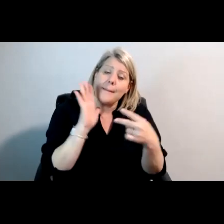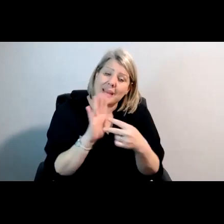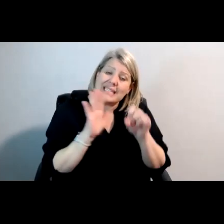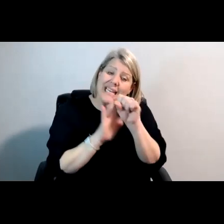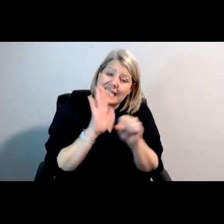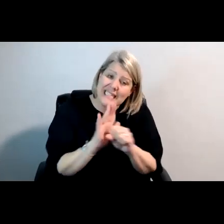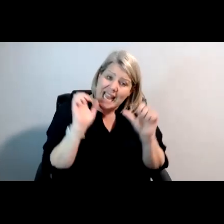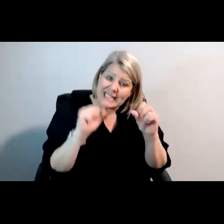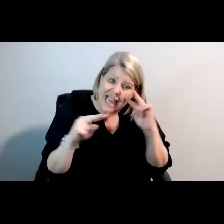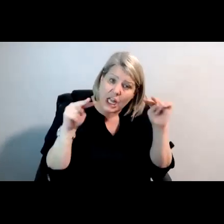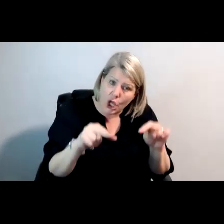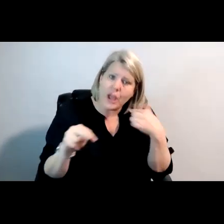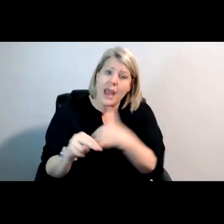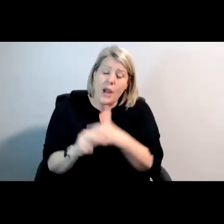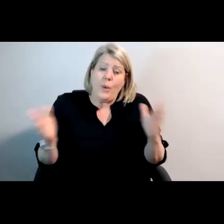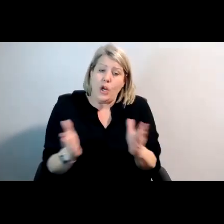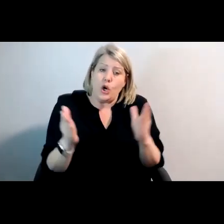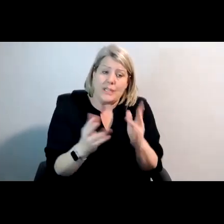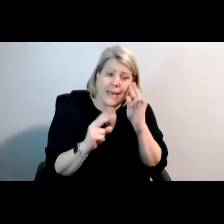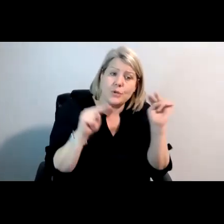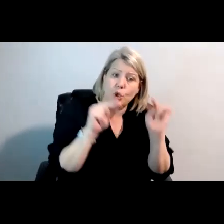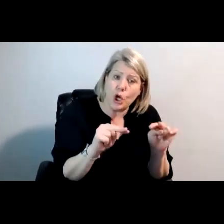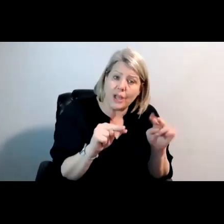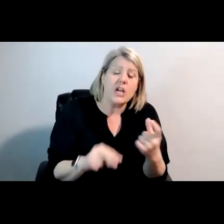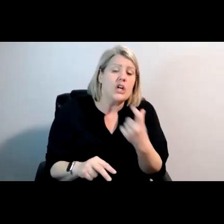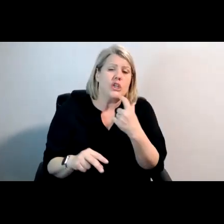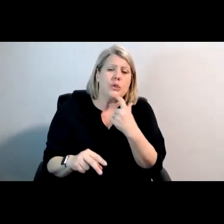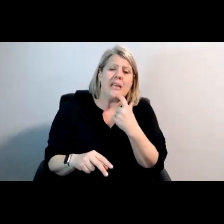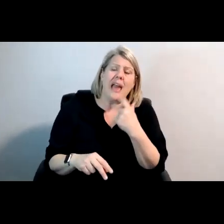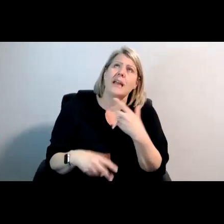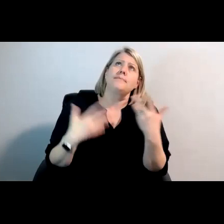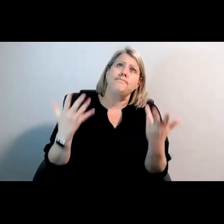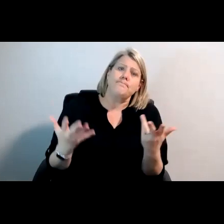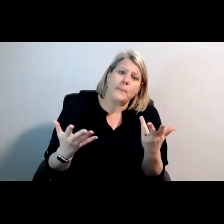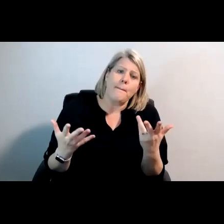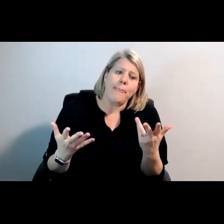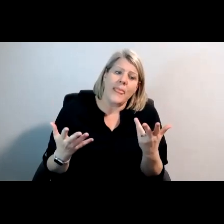and we encourage them to look at, to say, you know, this is how a bunch of experts